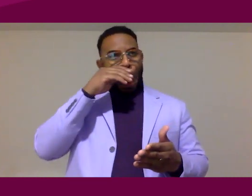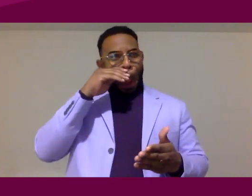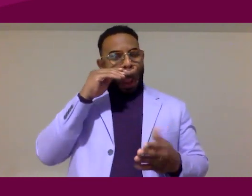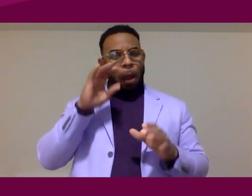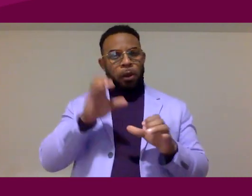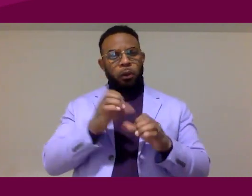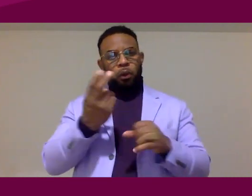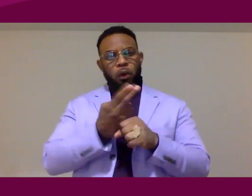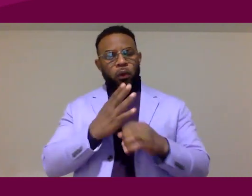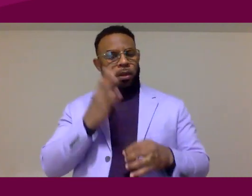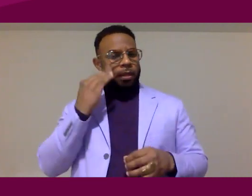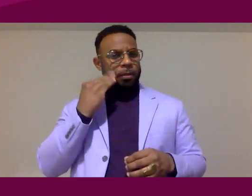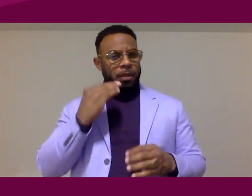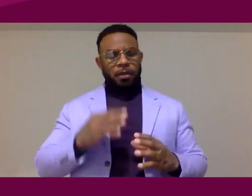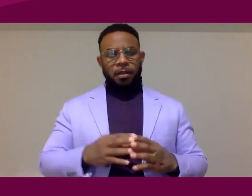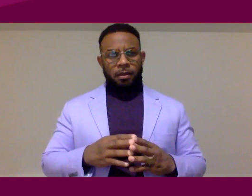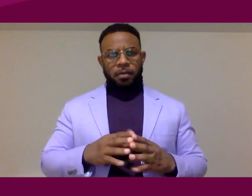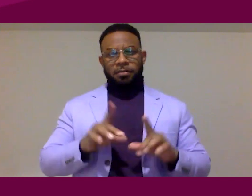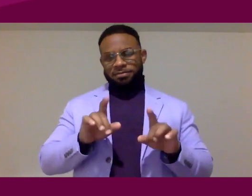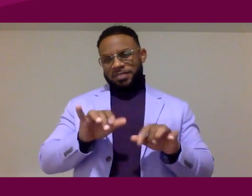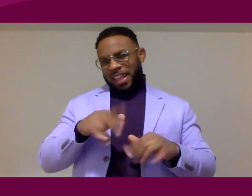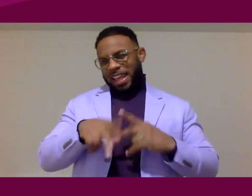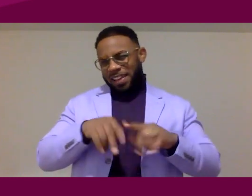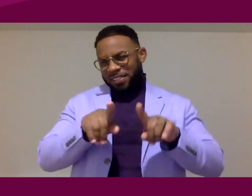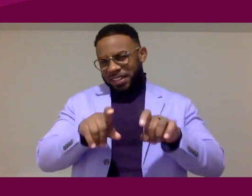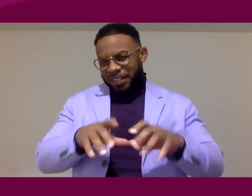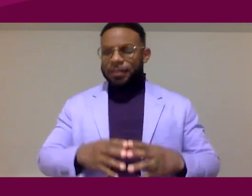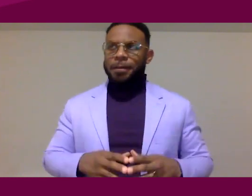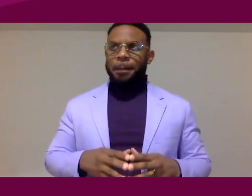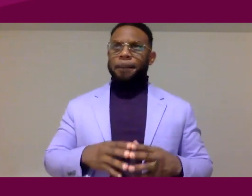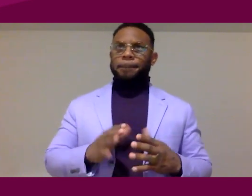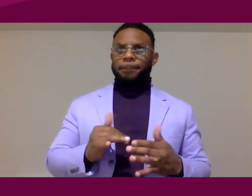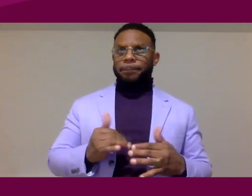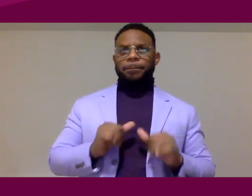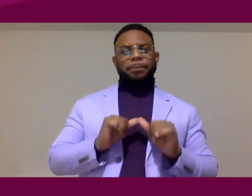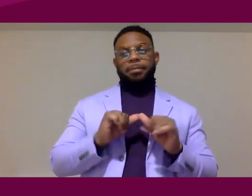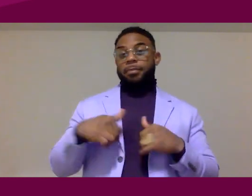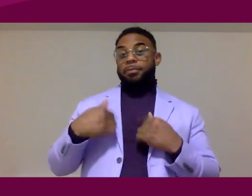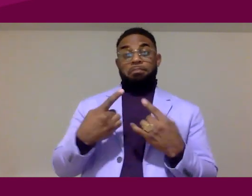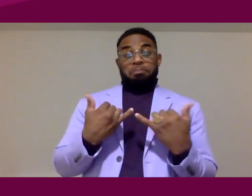do user experience testing, which continues today.